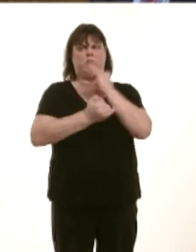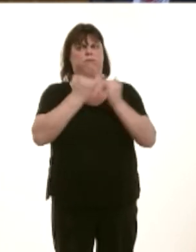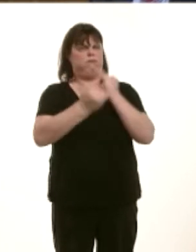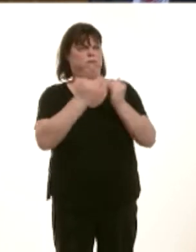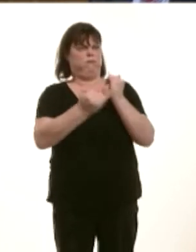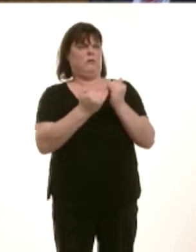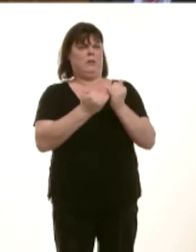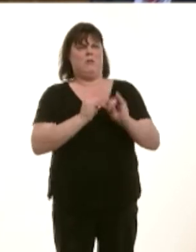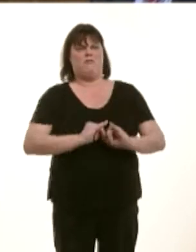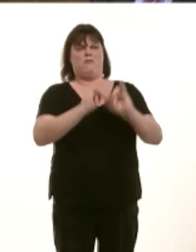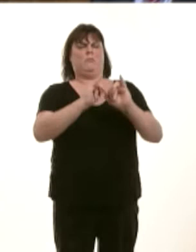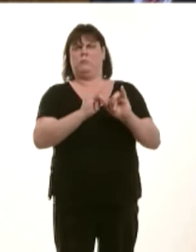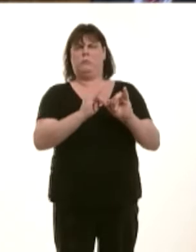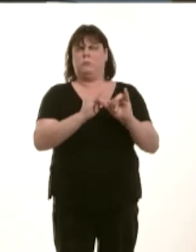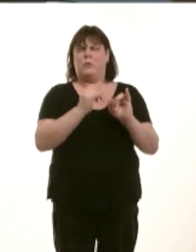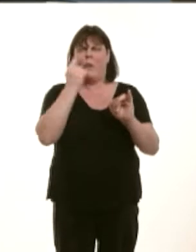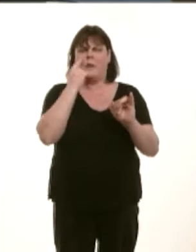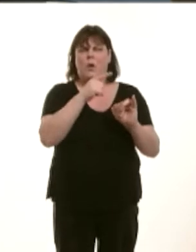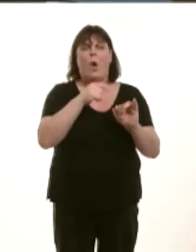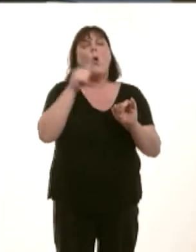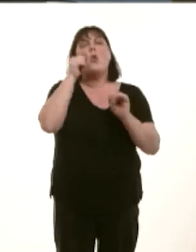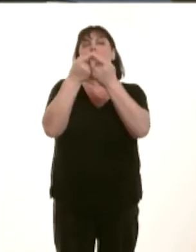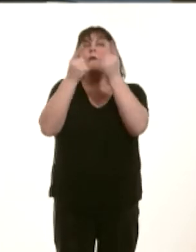brand that was tainted. She refers, of course, to the University of Wales difficulties, which